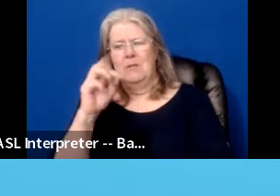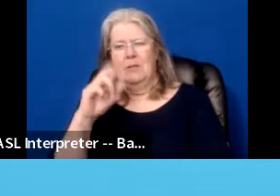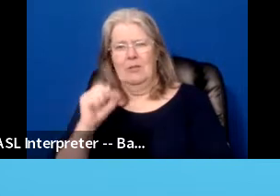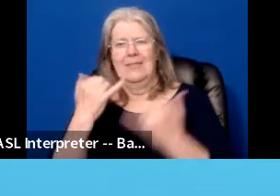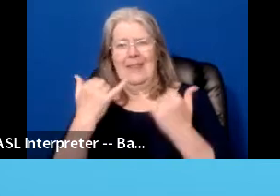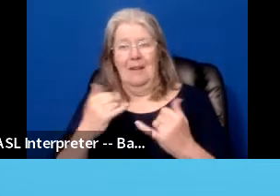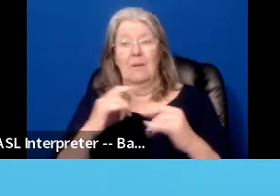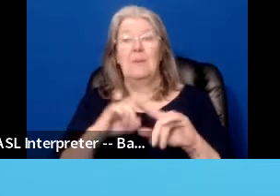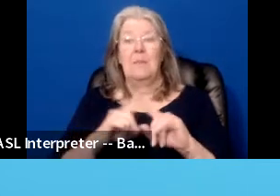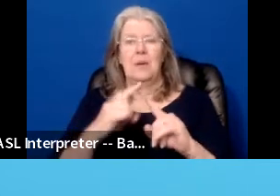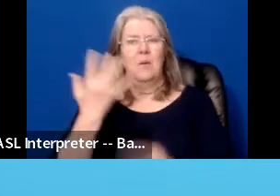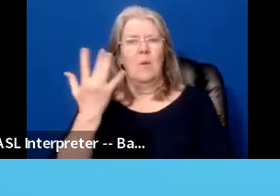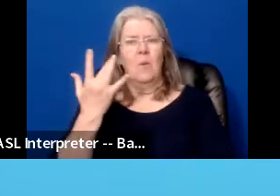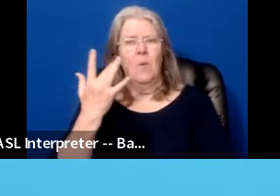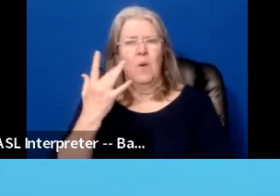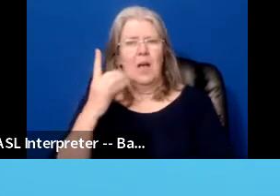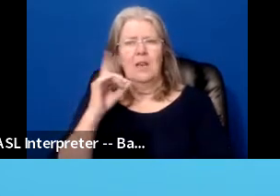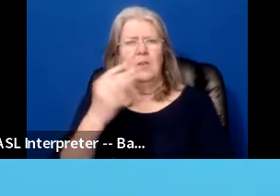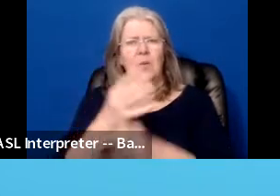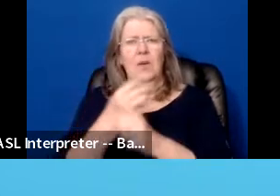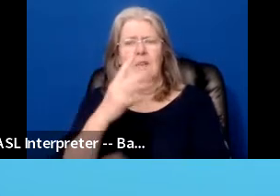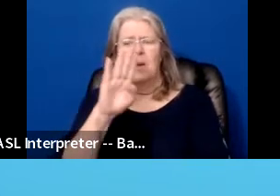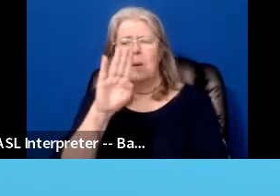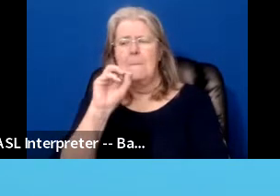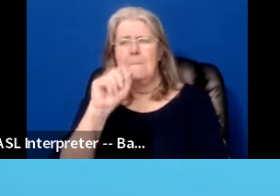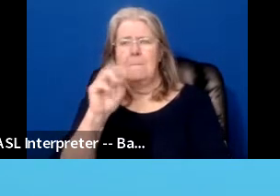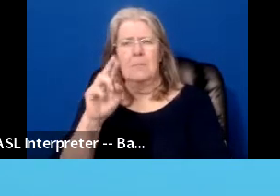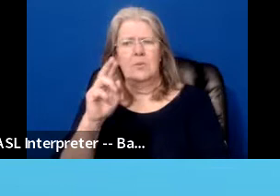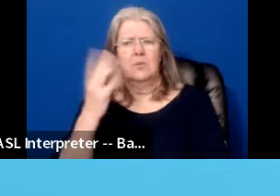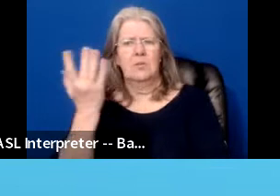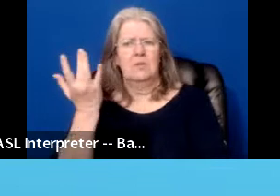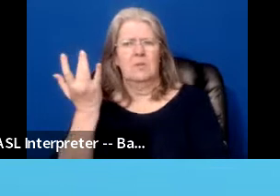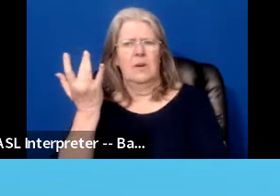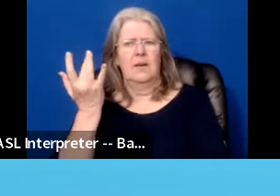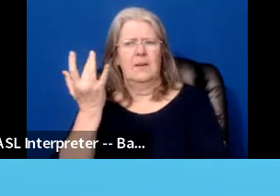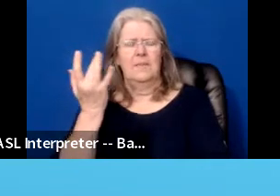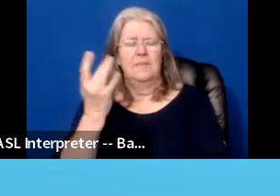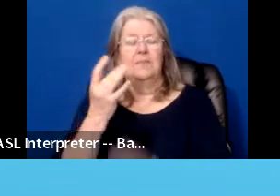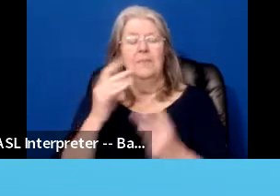So why do you have to get boosters? Well, the boosters and the vaccine itself, they are